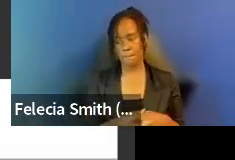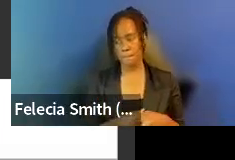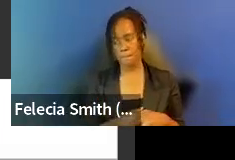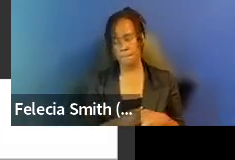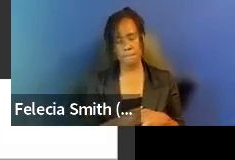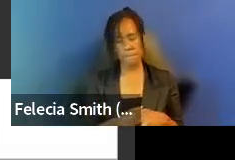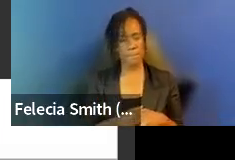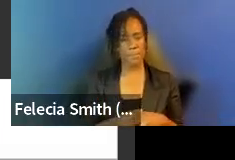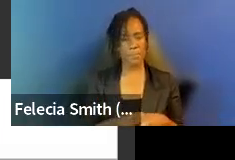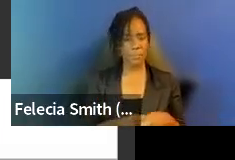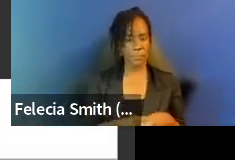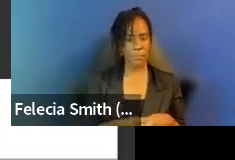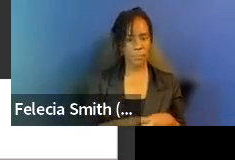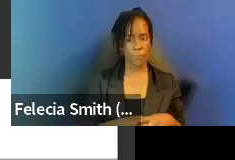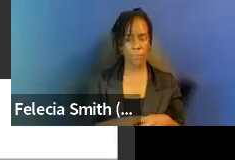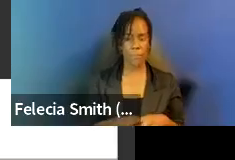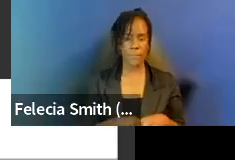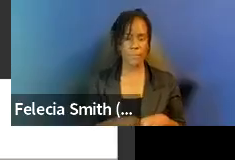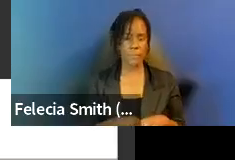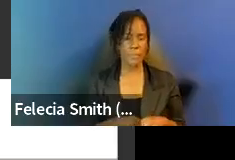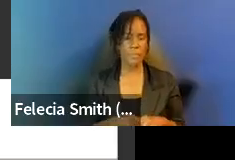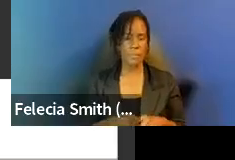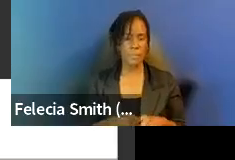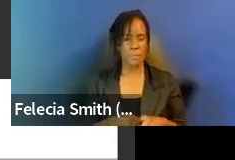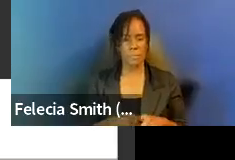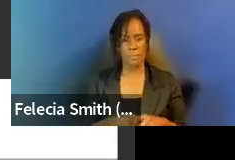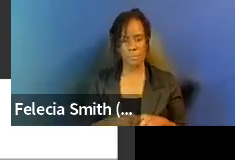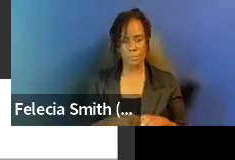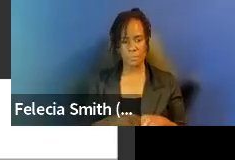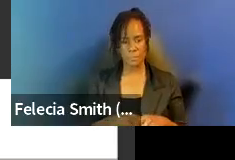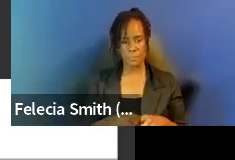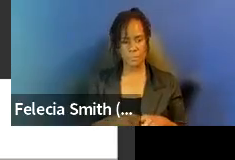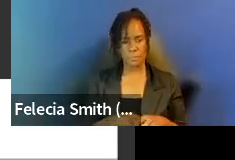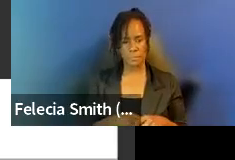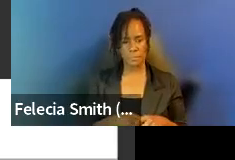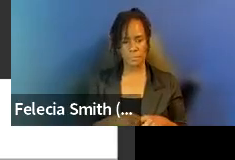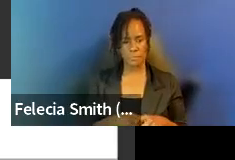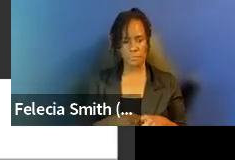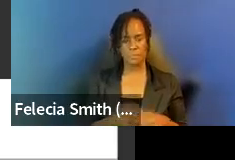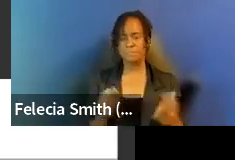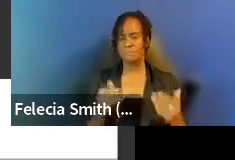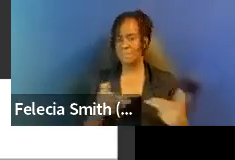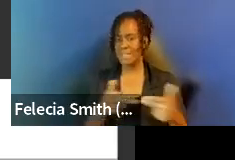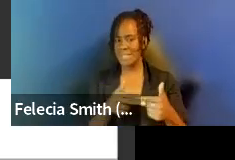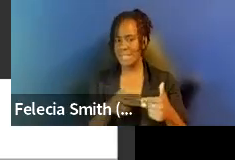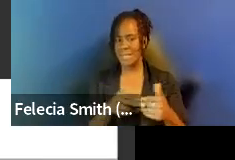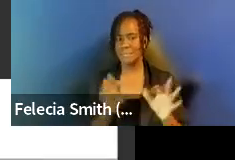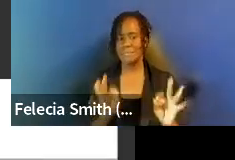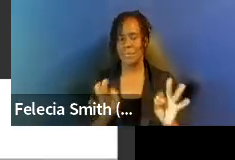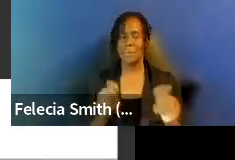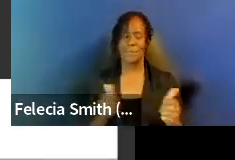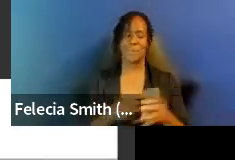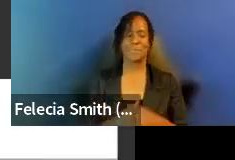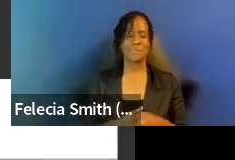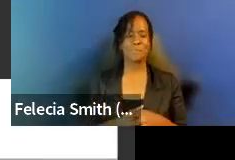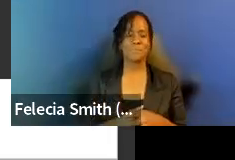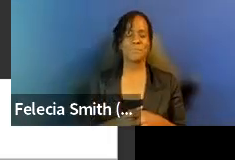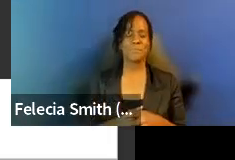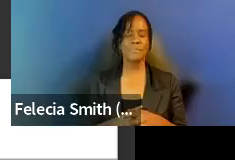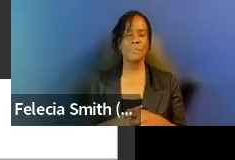Administrationing inequities. We could create more barriers. I want to web what it looks like and how we can be ahead of that in terms of the telehealth